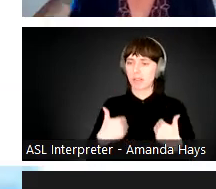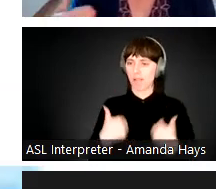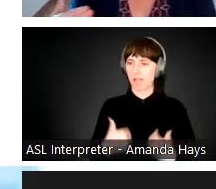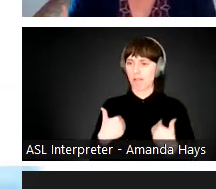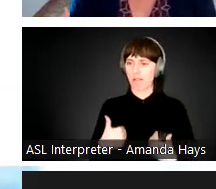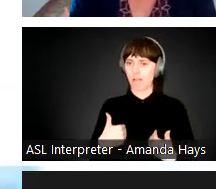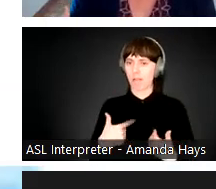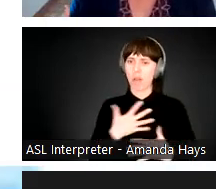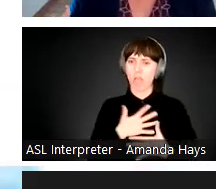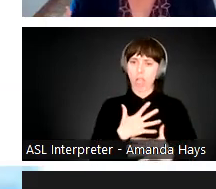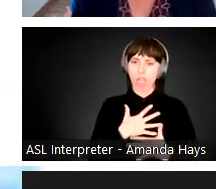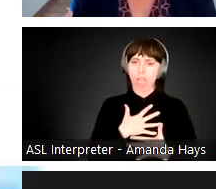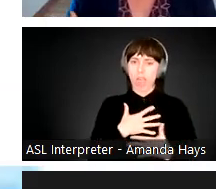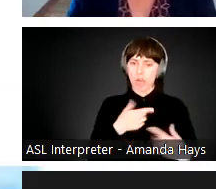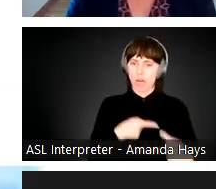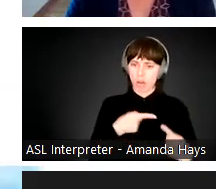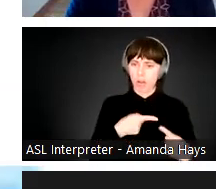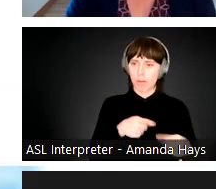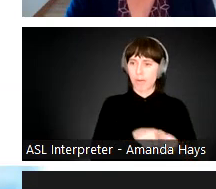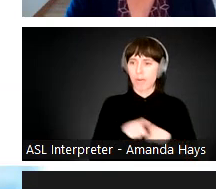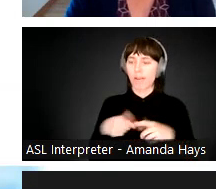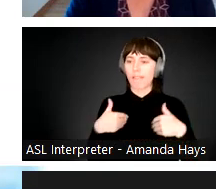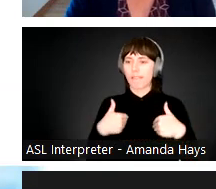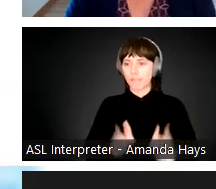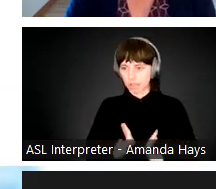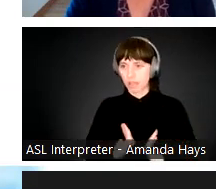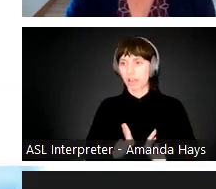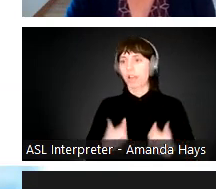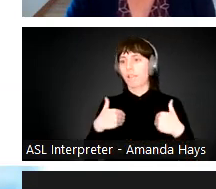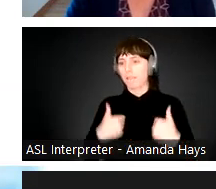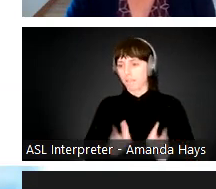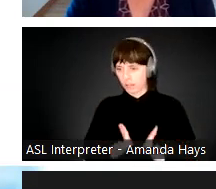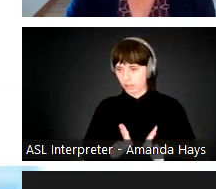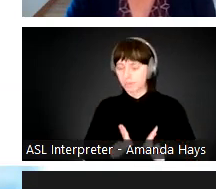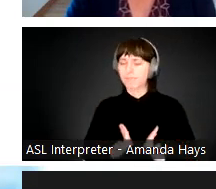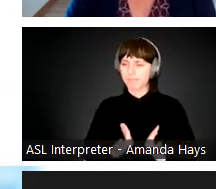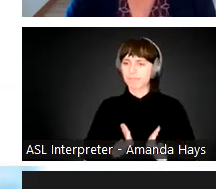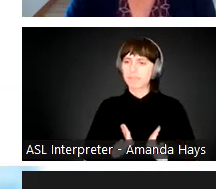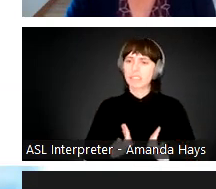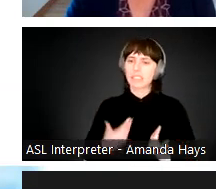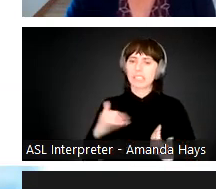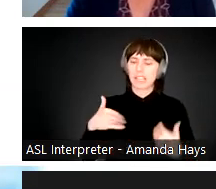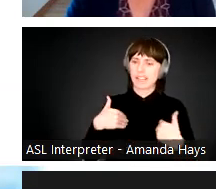repeatedly mentioned. And that fatigue